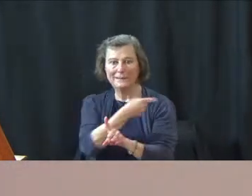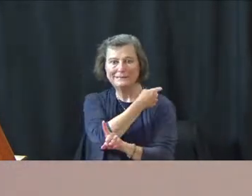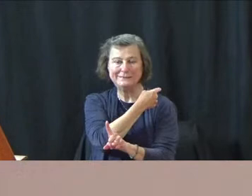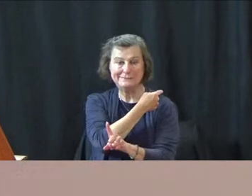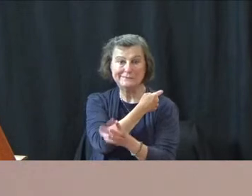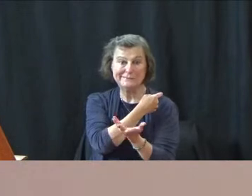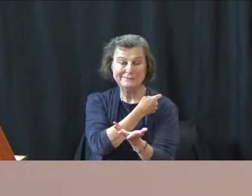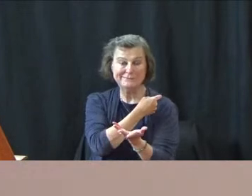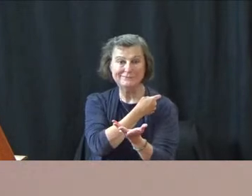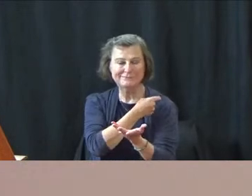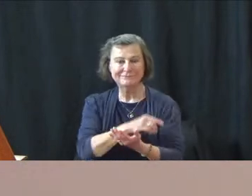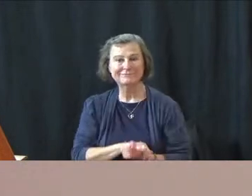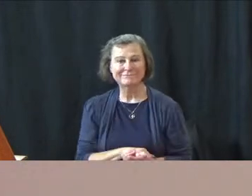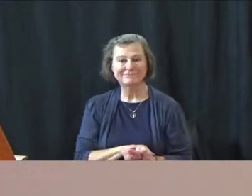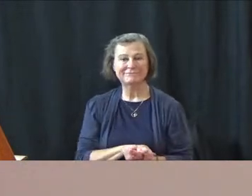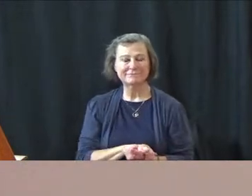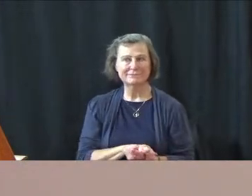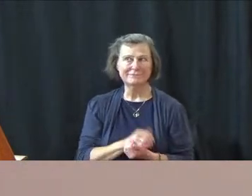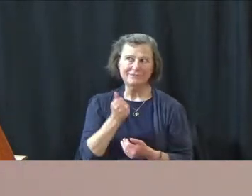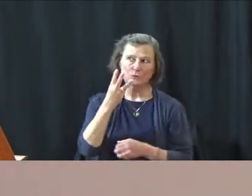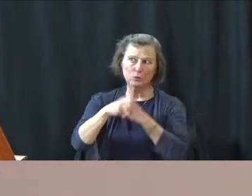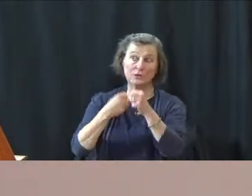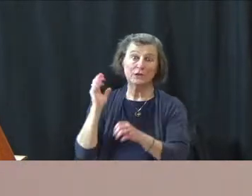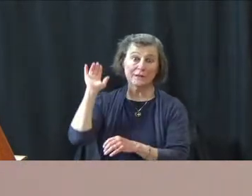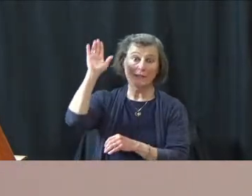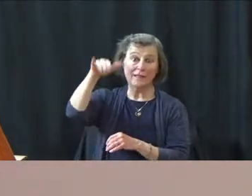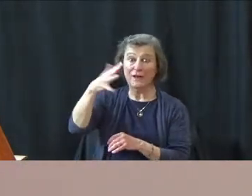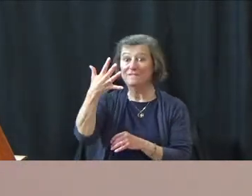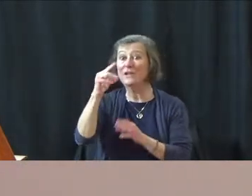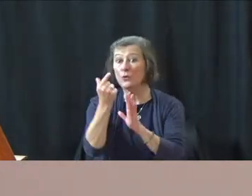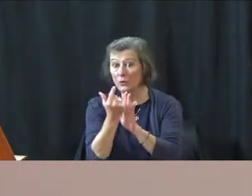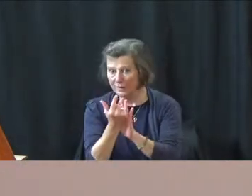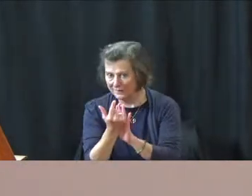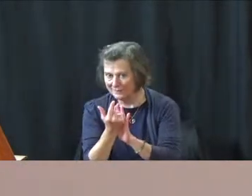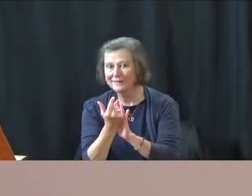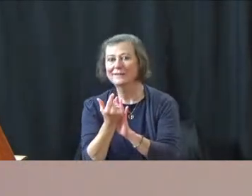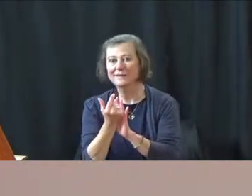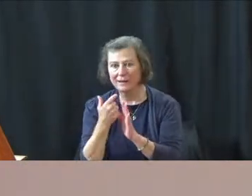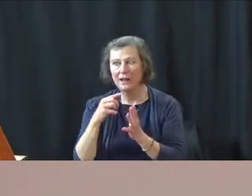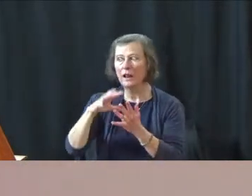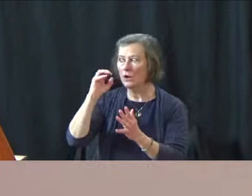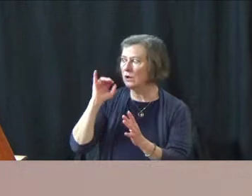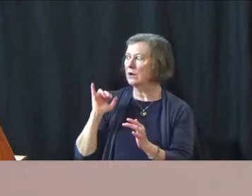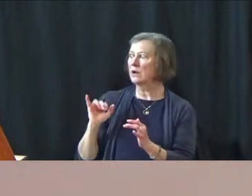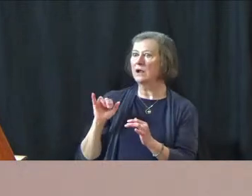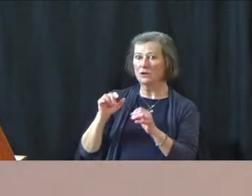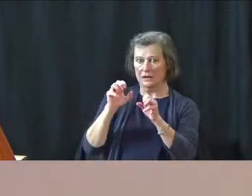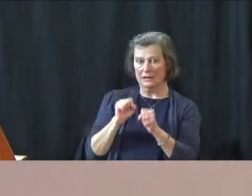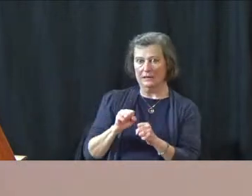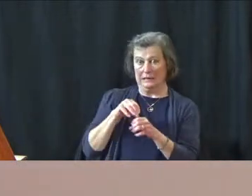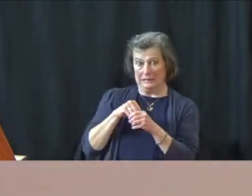Just a few years later in fifth grade, I learned that you could also get into trouble simply